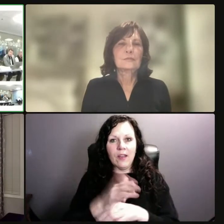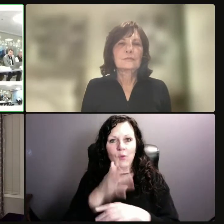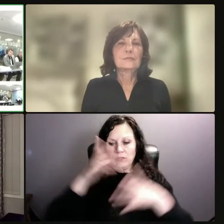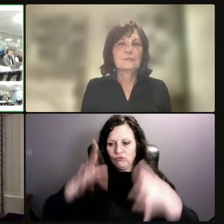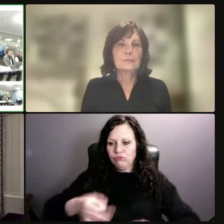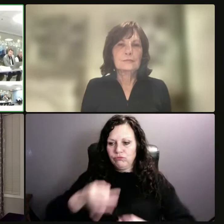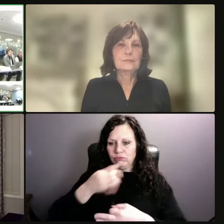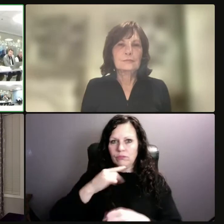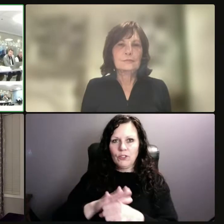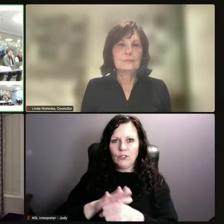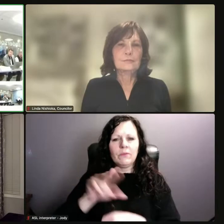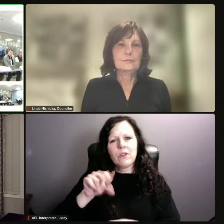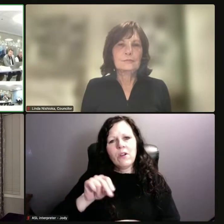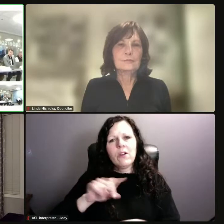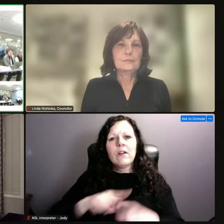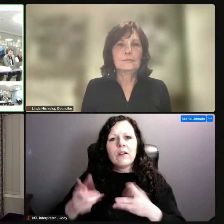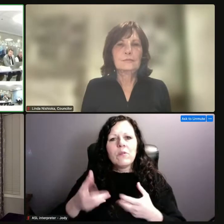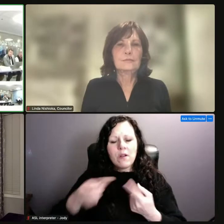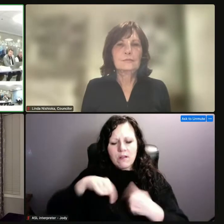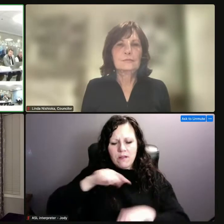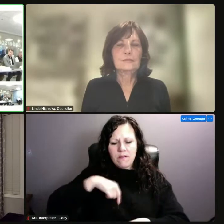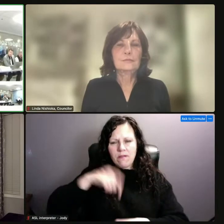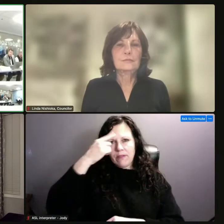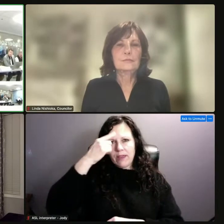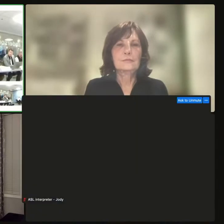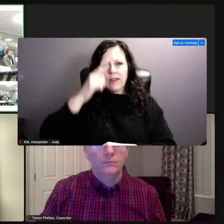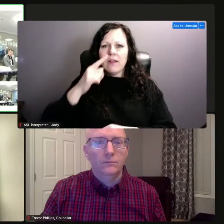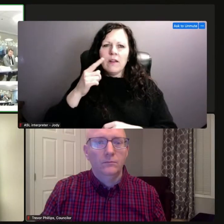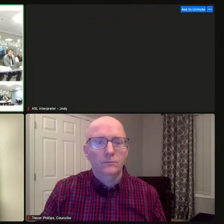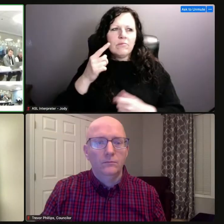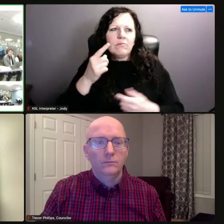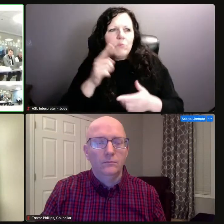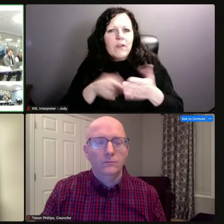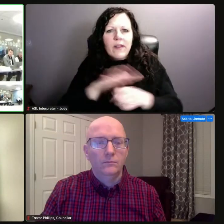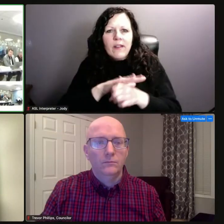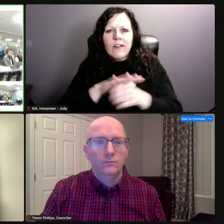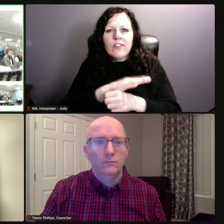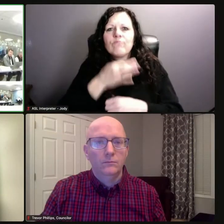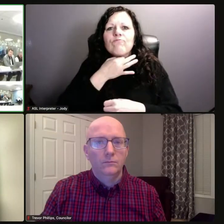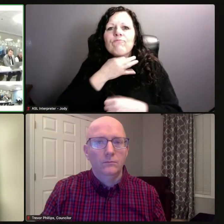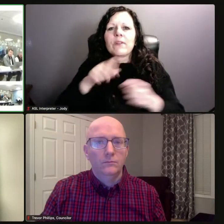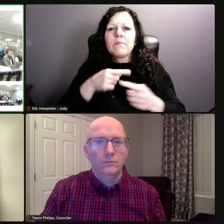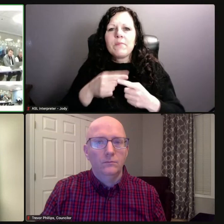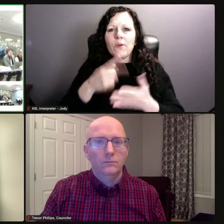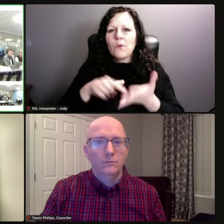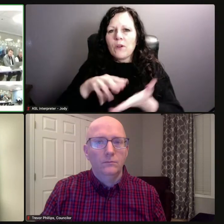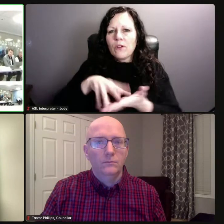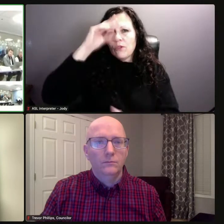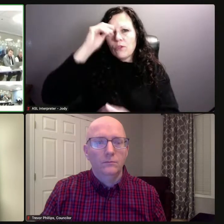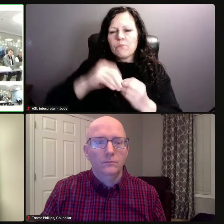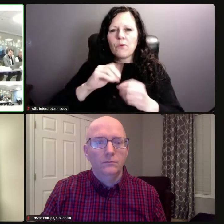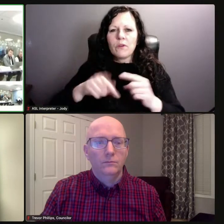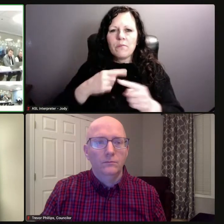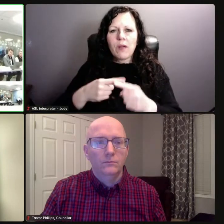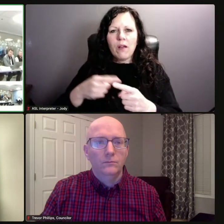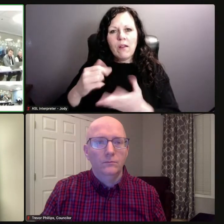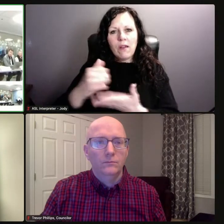HELP INFORM US BEFORE WE MAKE ANY SORT OF DECISION WHERE IT'S TONIGHT WE'RE WE'RE CERTAINLY ON THE GAME DECISIONS BUT WE'RE